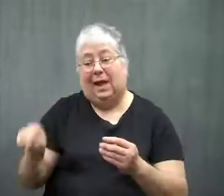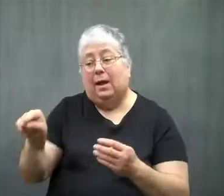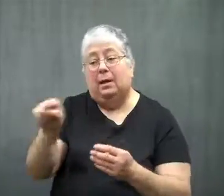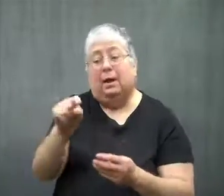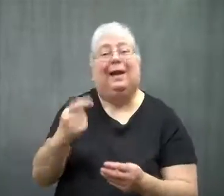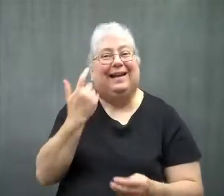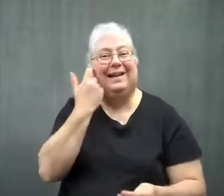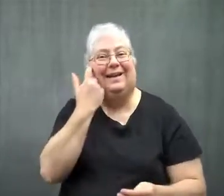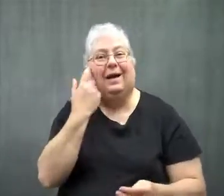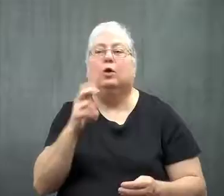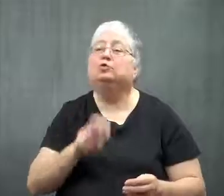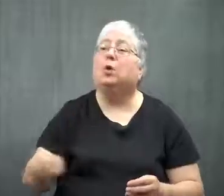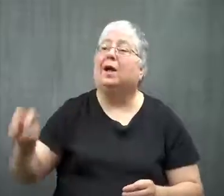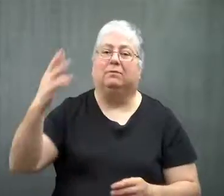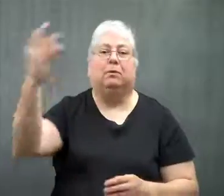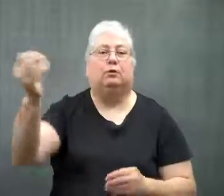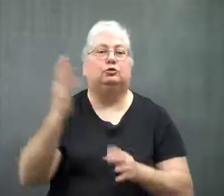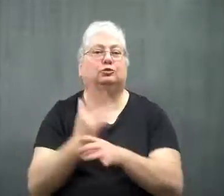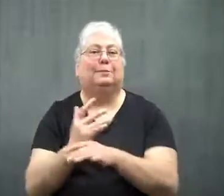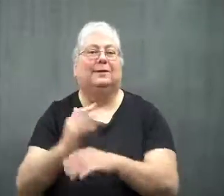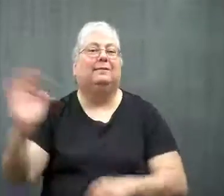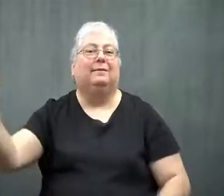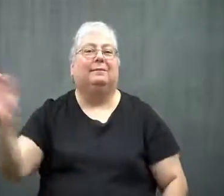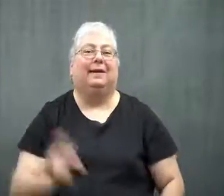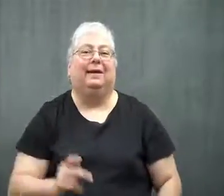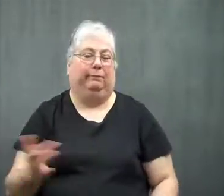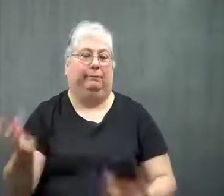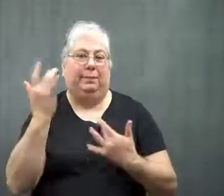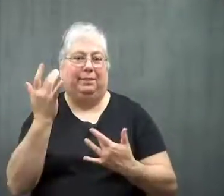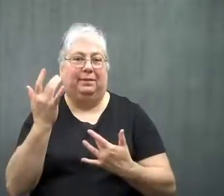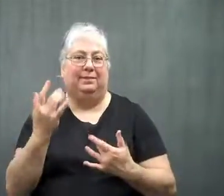They had recently traveled to Germany, returned and then got sick.